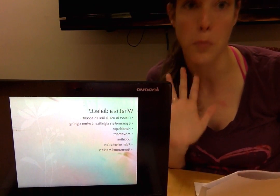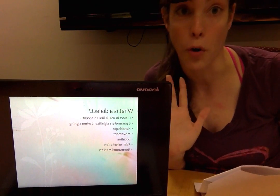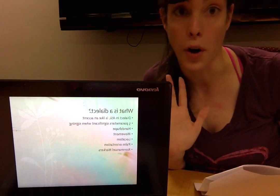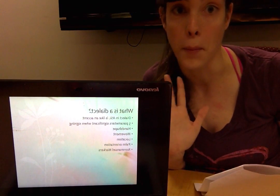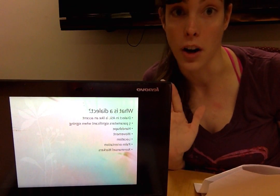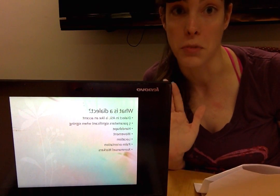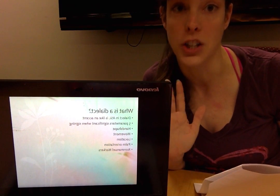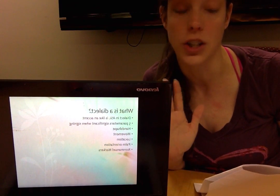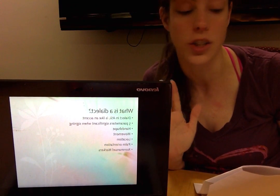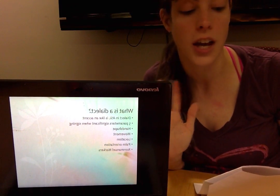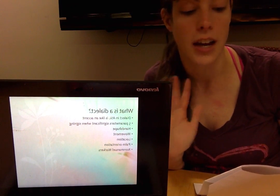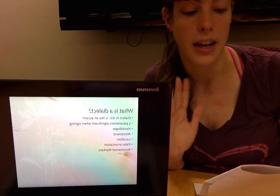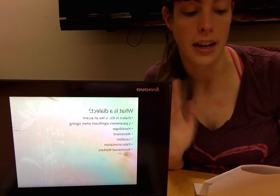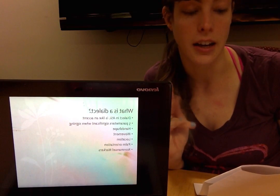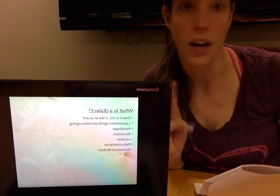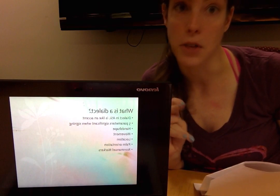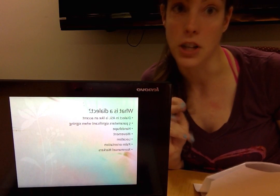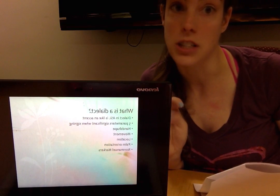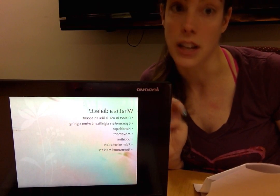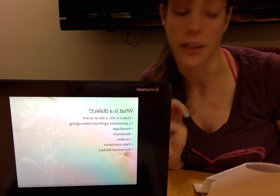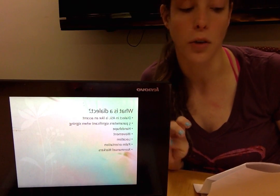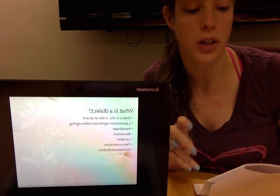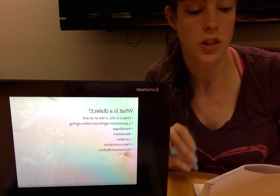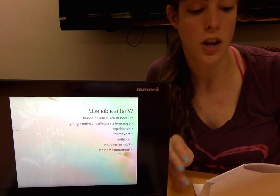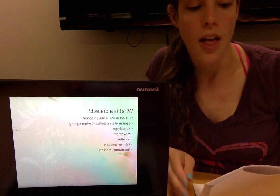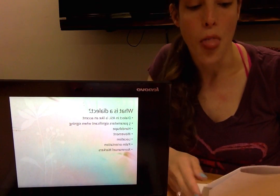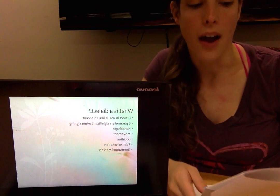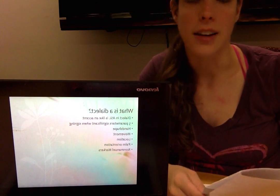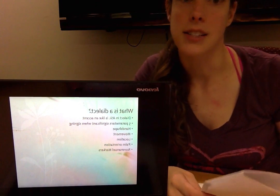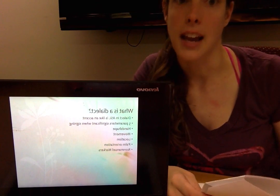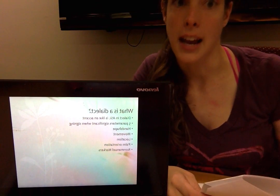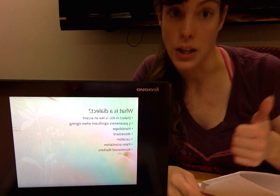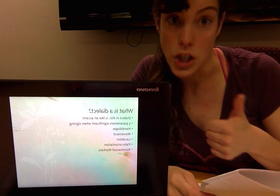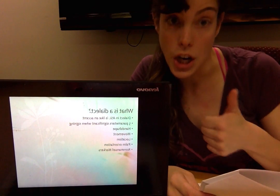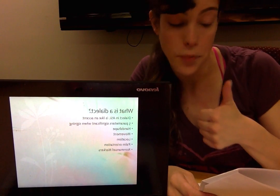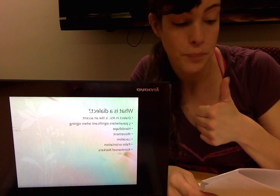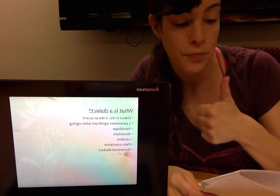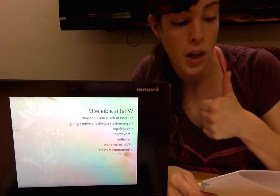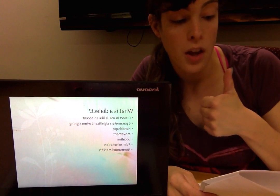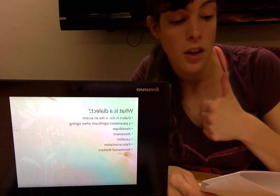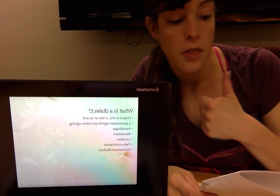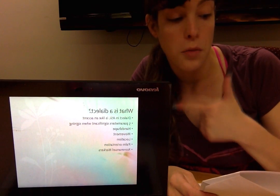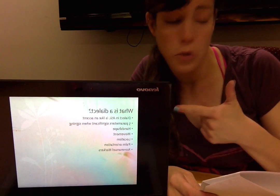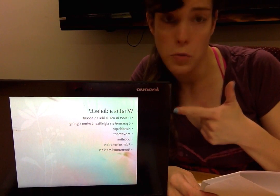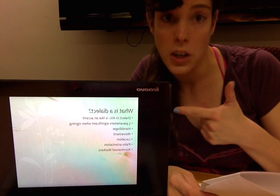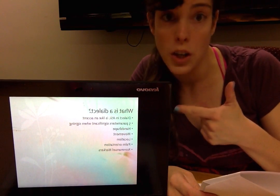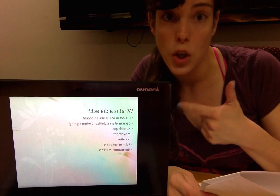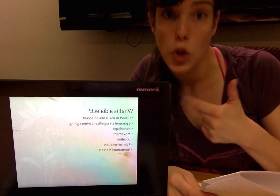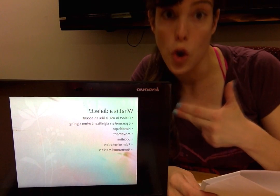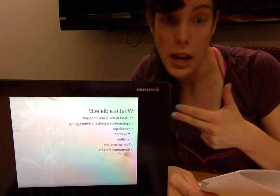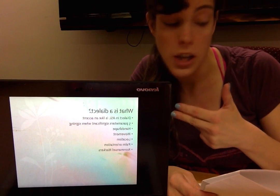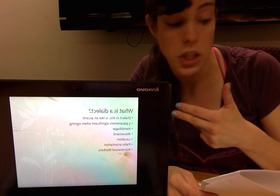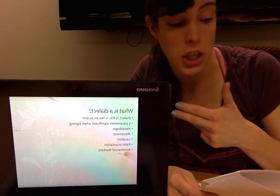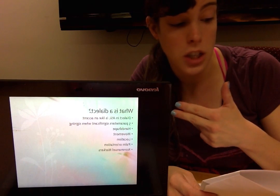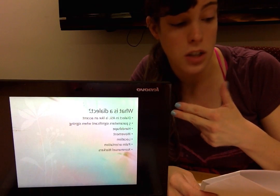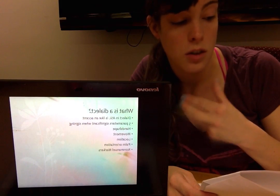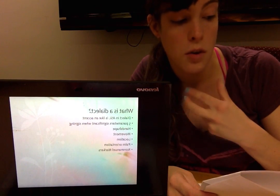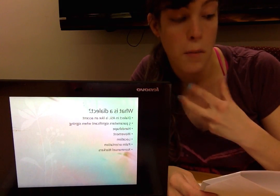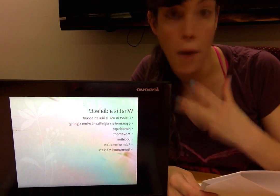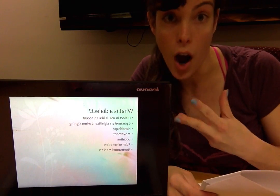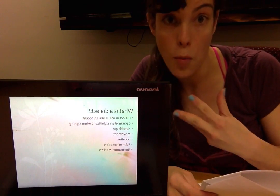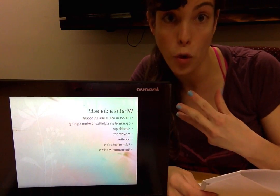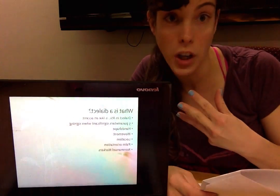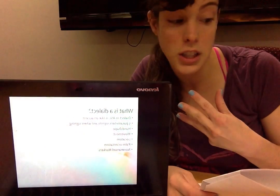parametres in American Sign Language is the handshake the movement location, palm orientation